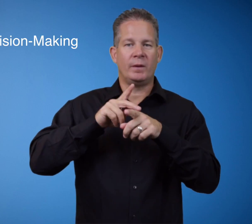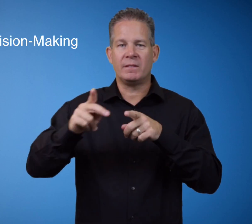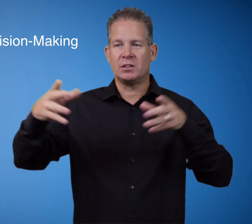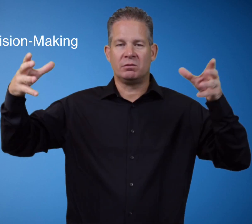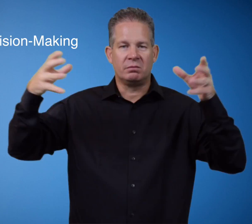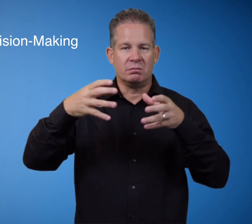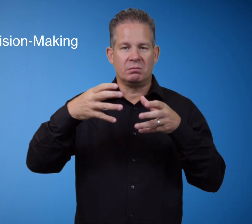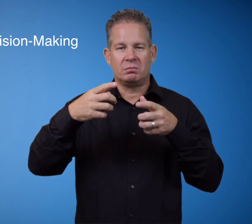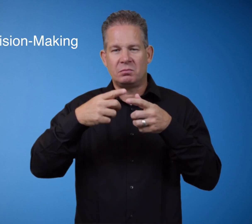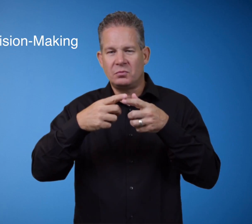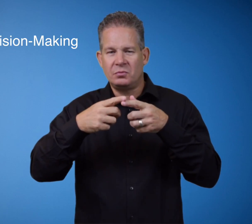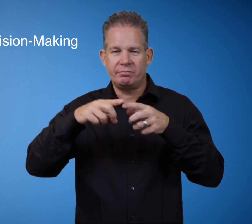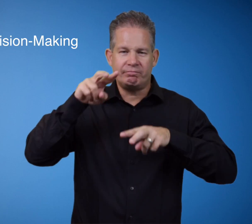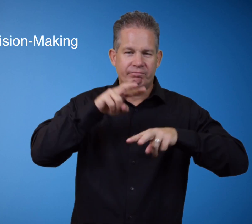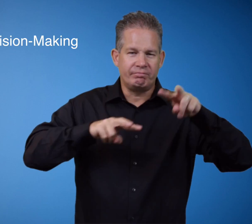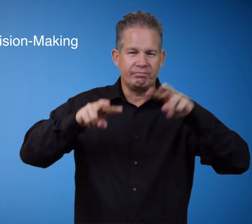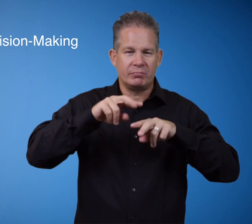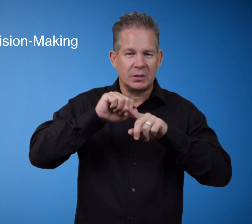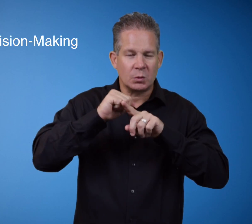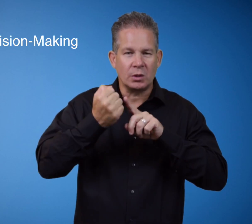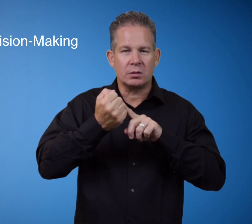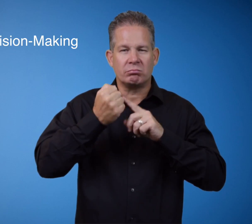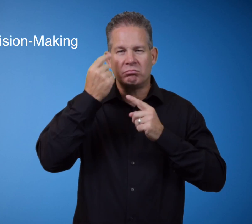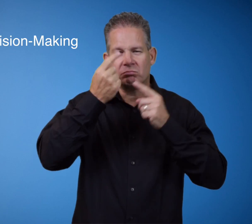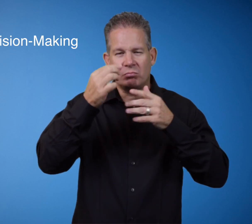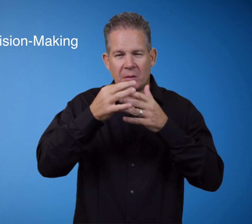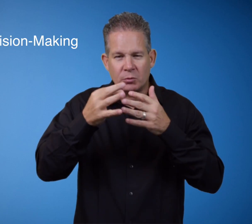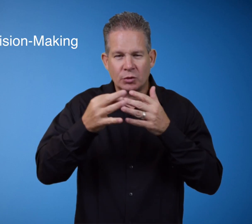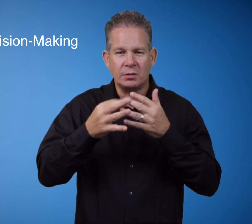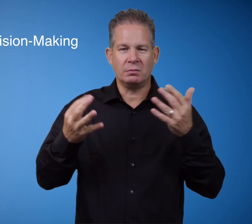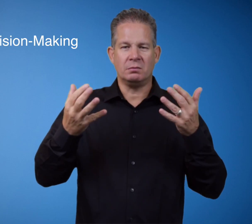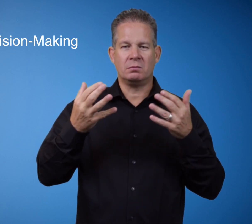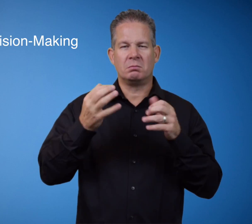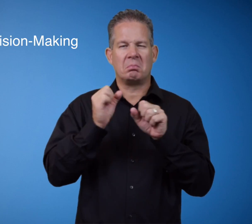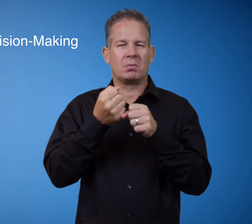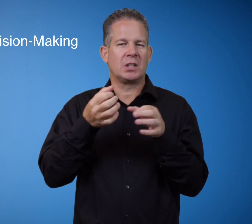or professional in order to take a look at your situation and consider your options in order